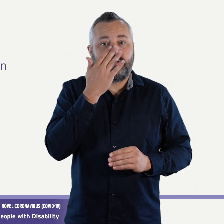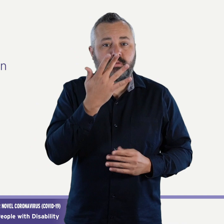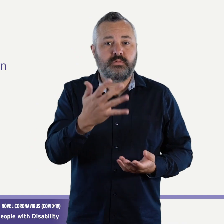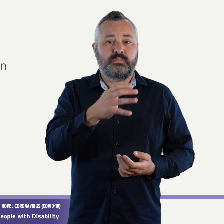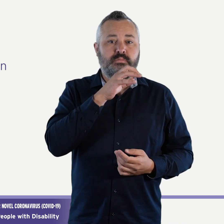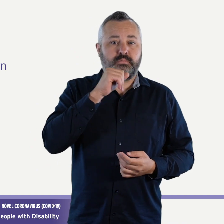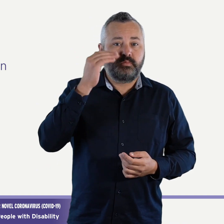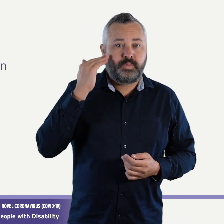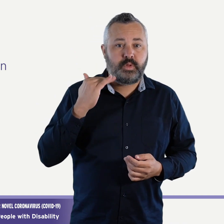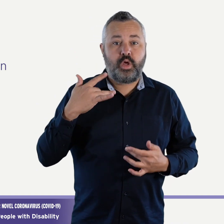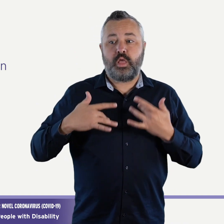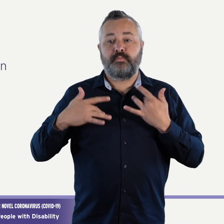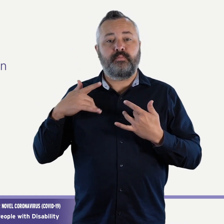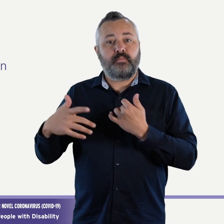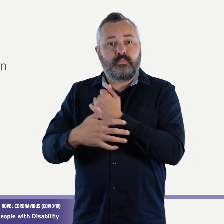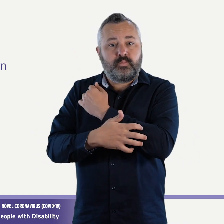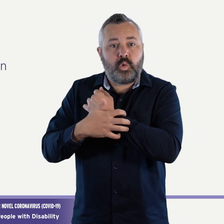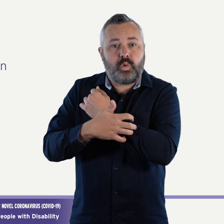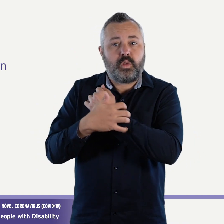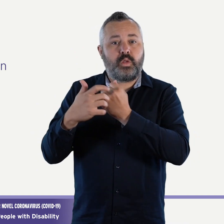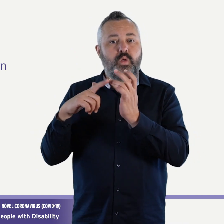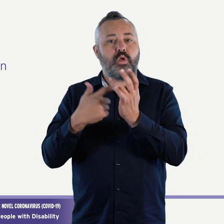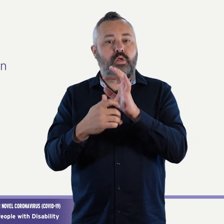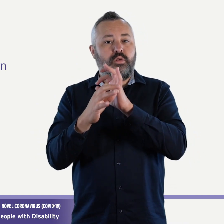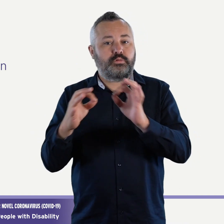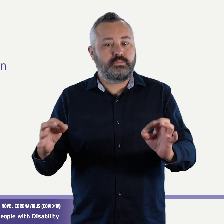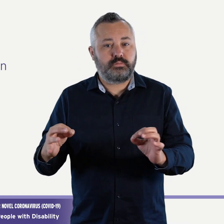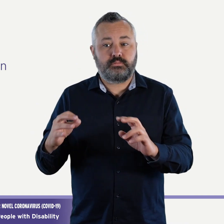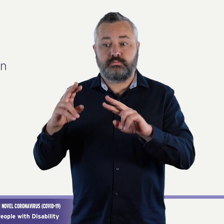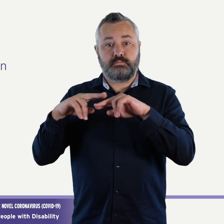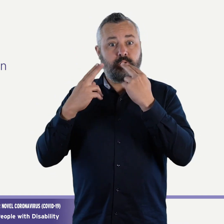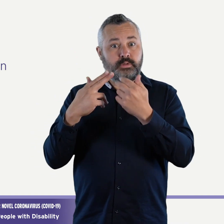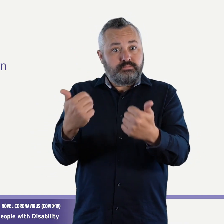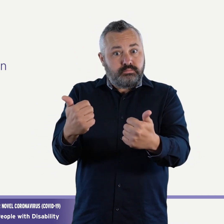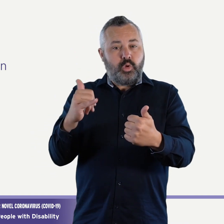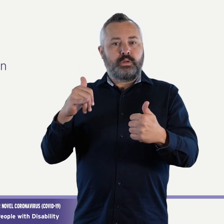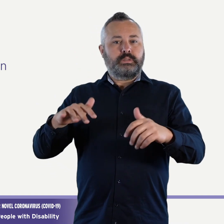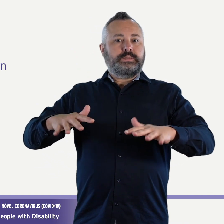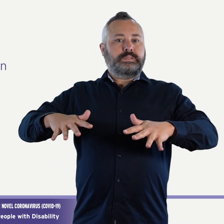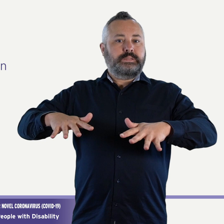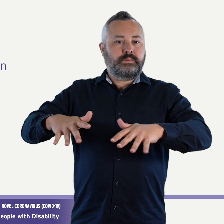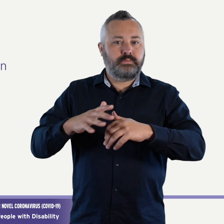as well as individual and contextual factors such as age, gender, socio-economic status, family environment,